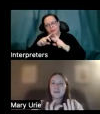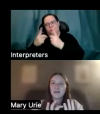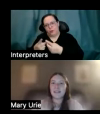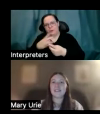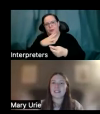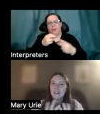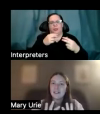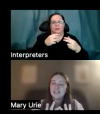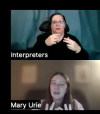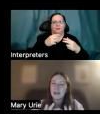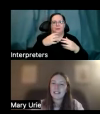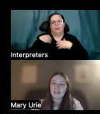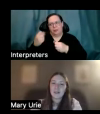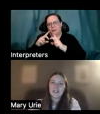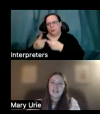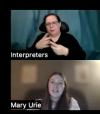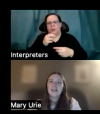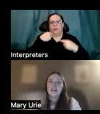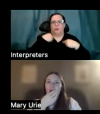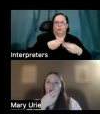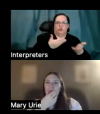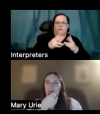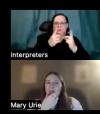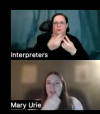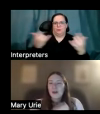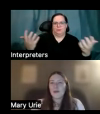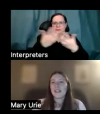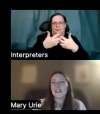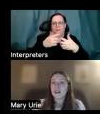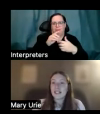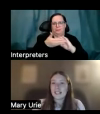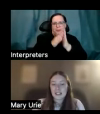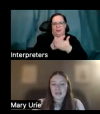Department are now combined into one. So when they are hearing